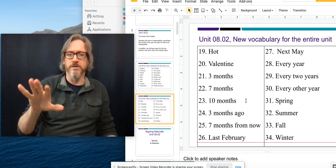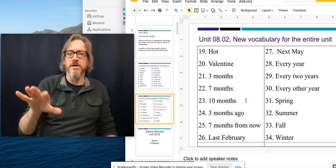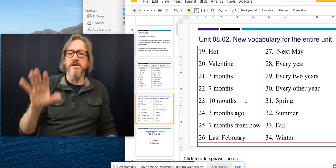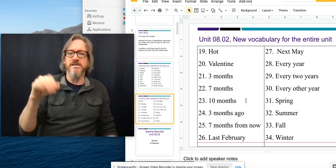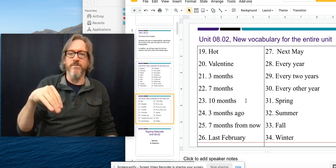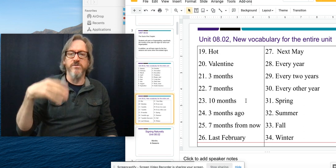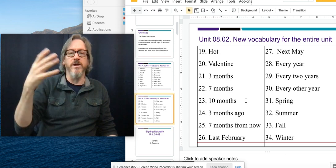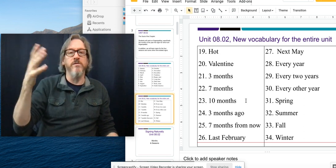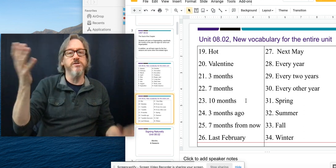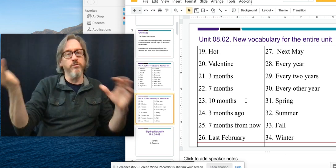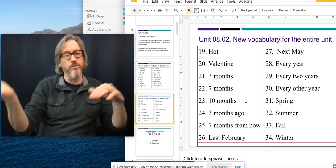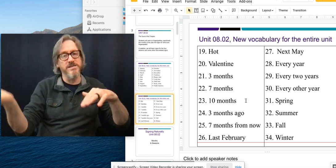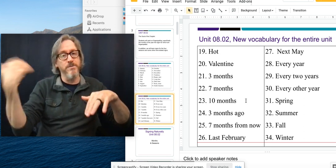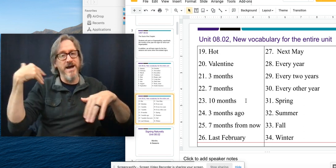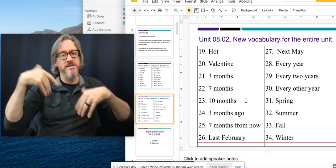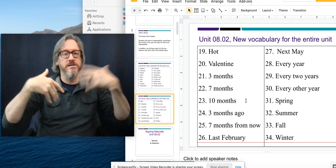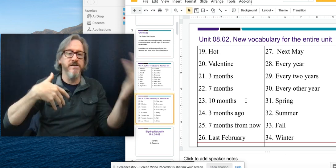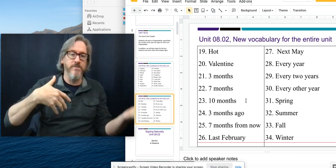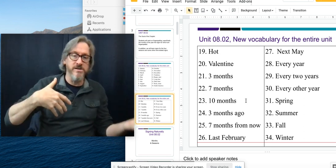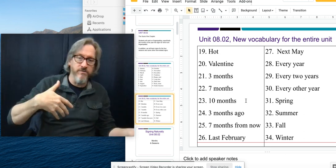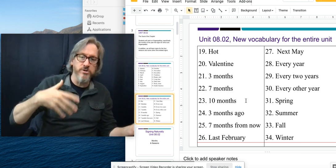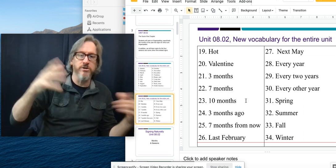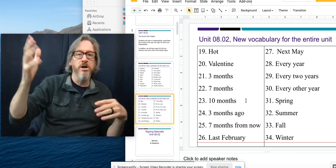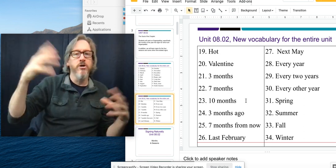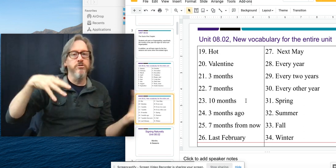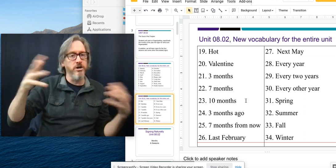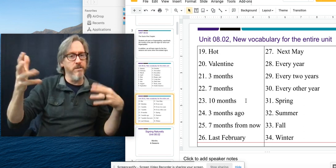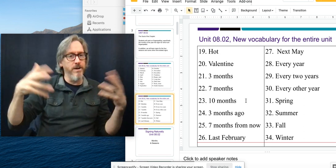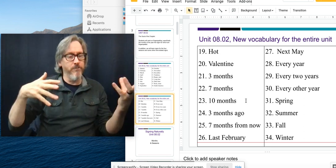seven months from now so three months in the past seven months of the future we're talking about